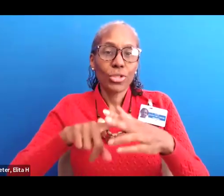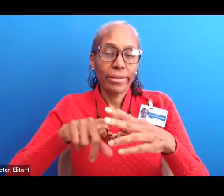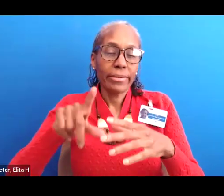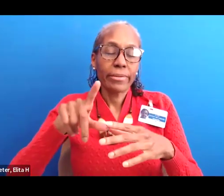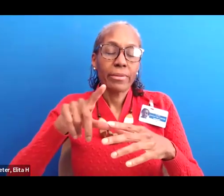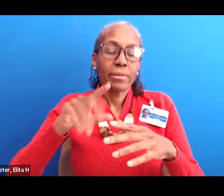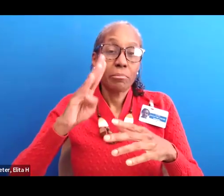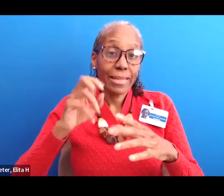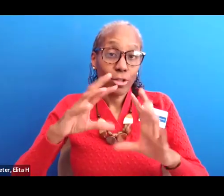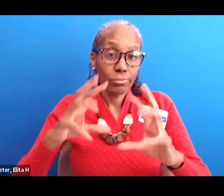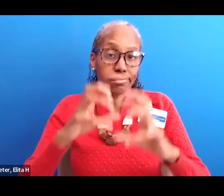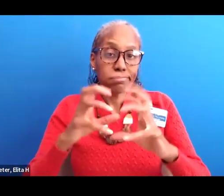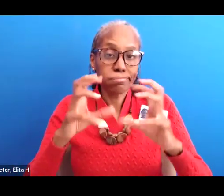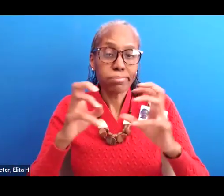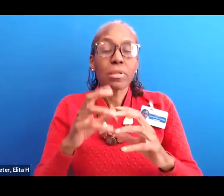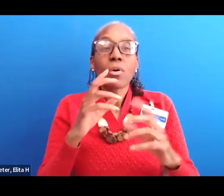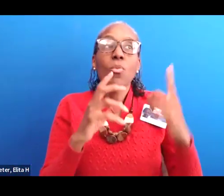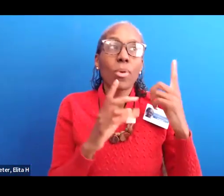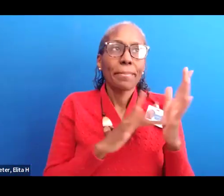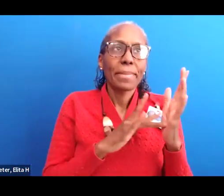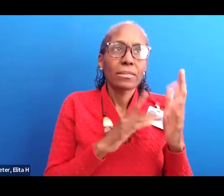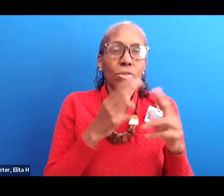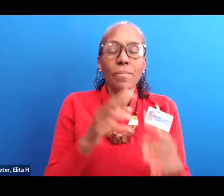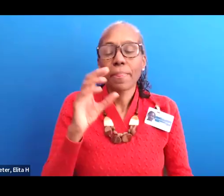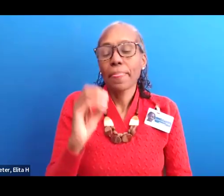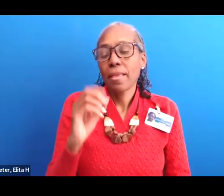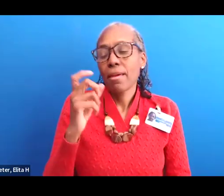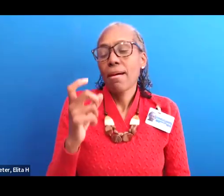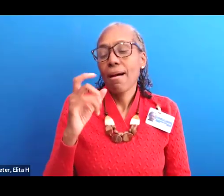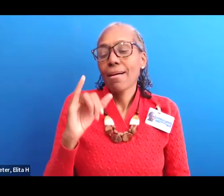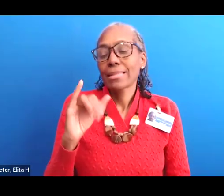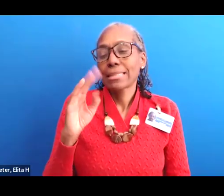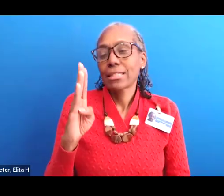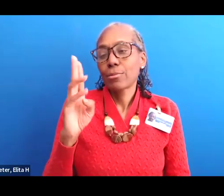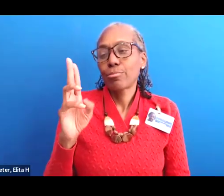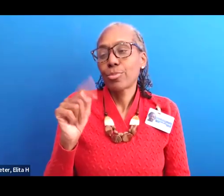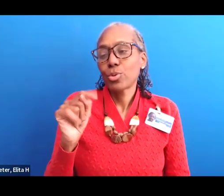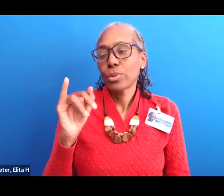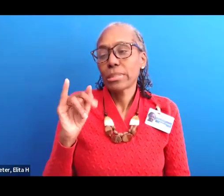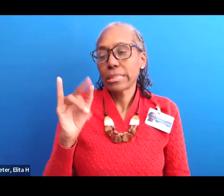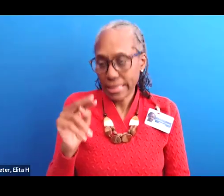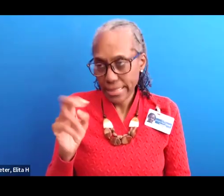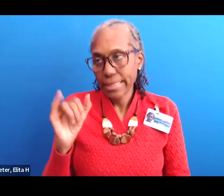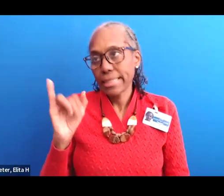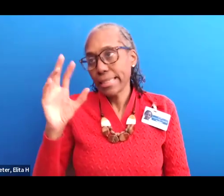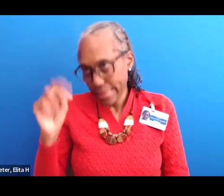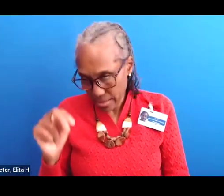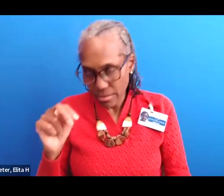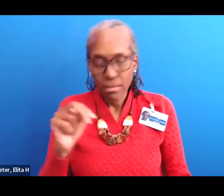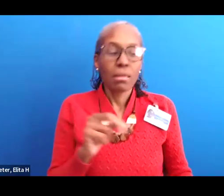There's medications, this is one, Oxybutynin is another one that's more common that settles that overactive bladder.